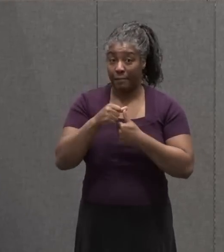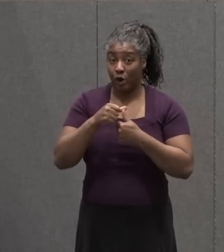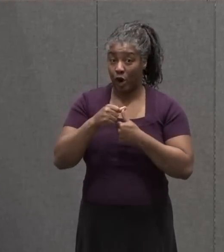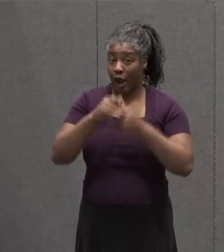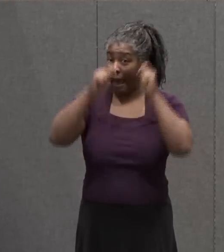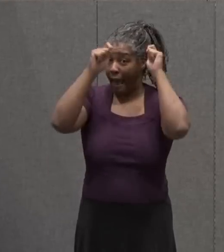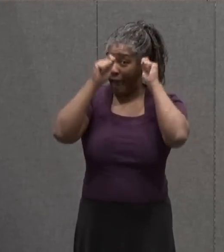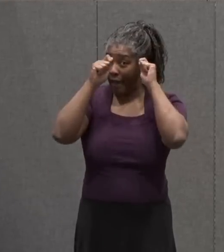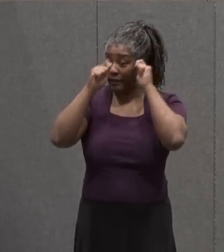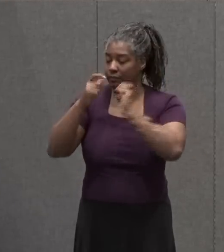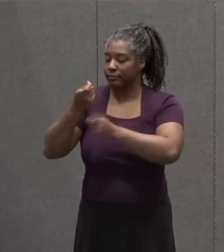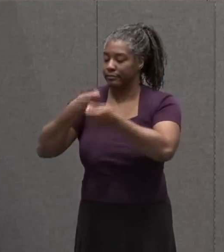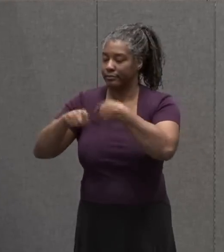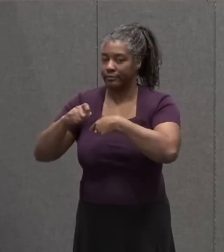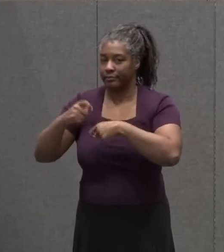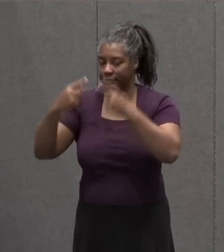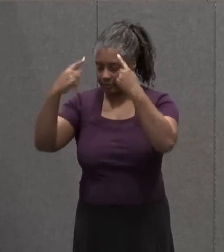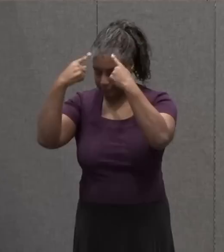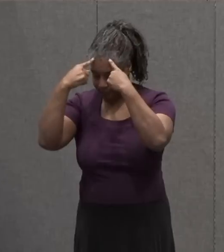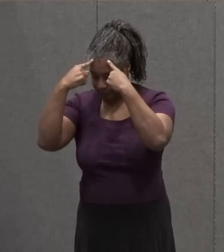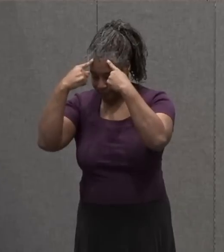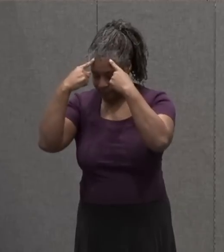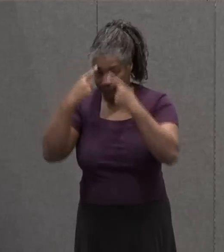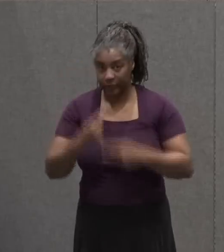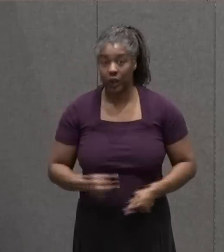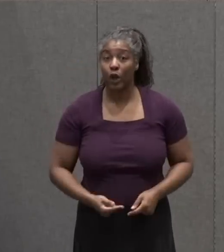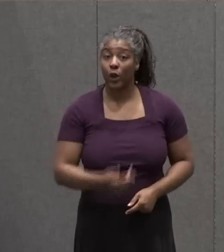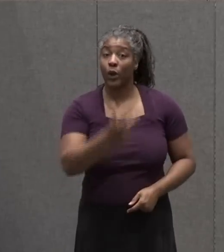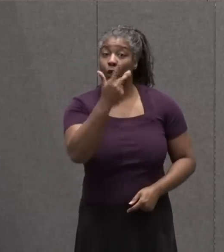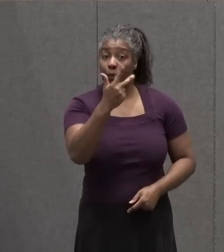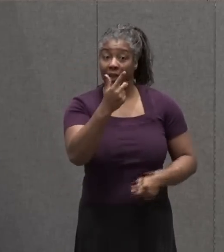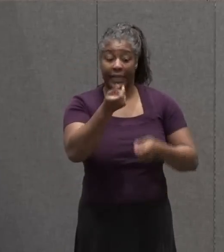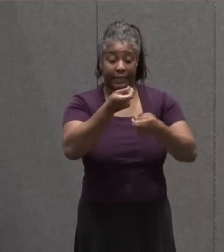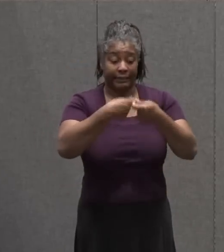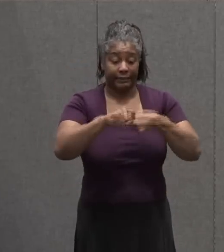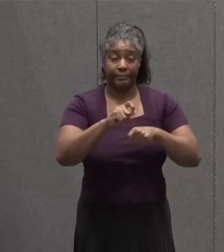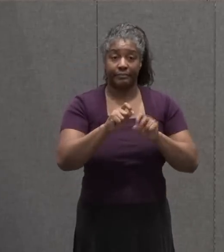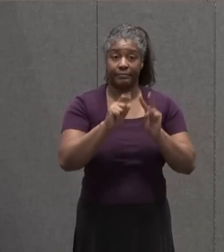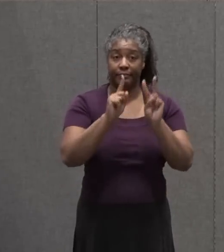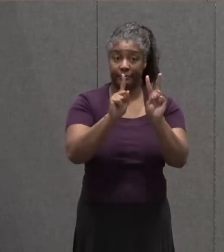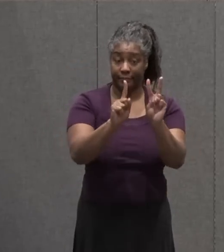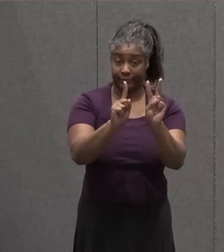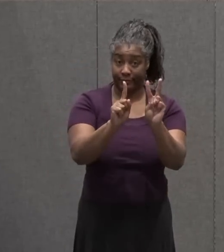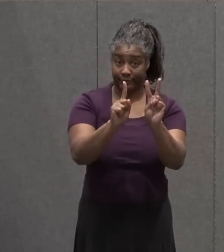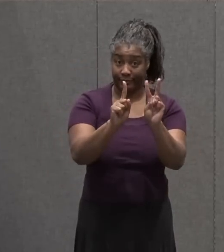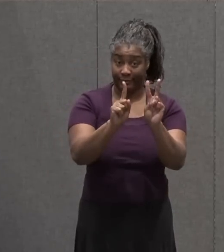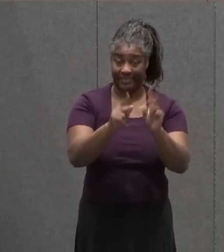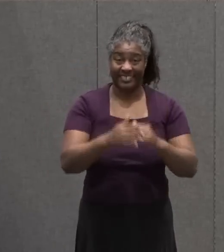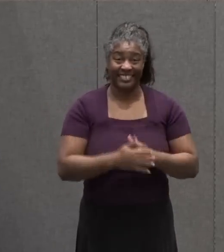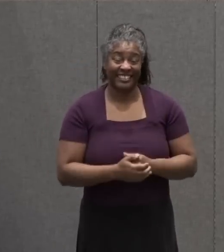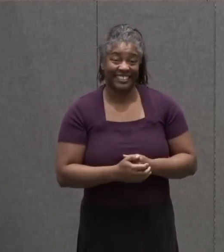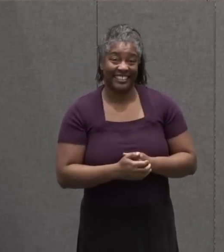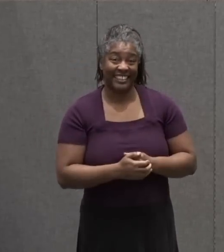and we're still going to hold up three fingers all together with two hands instead of saying three.